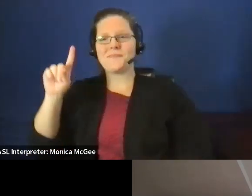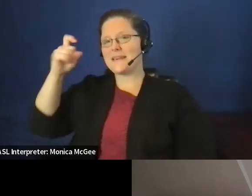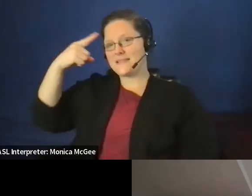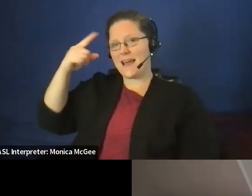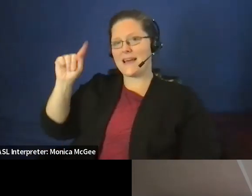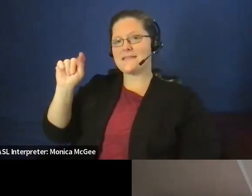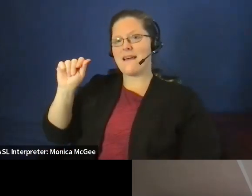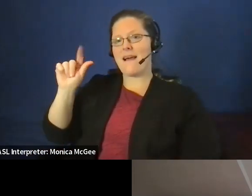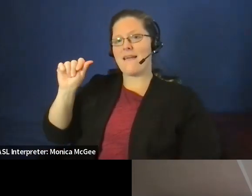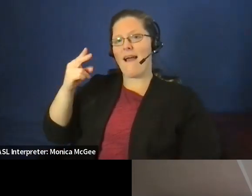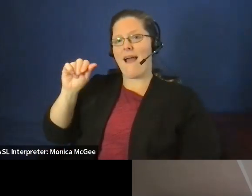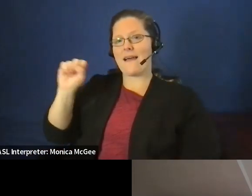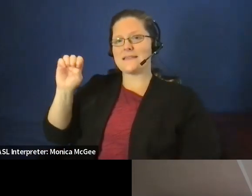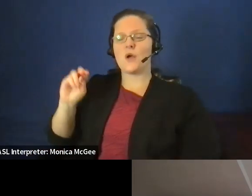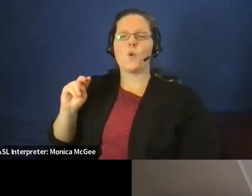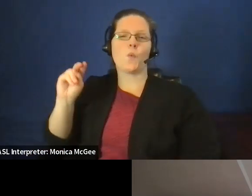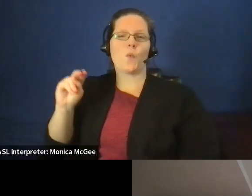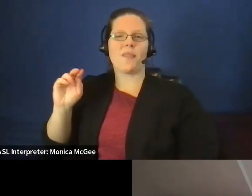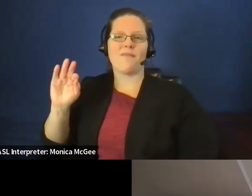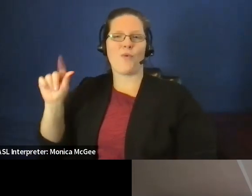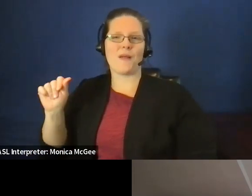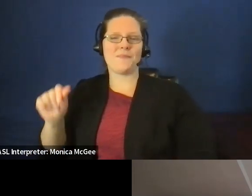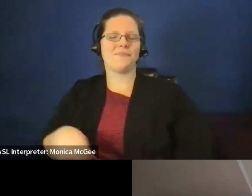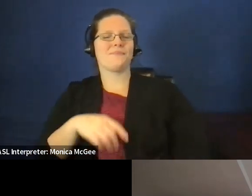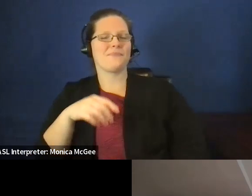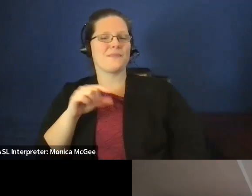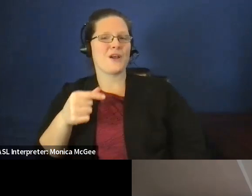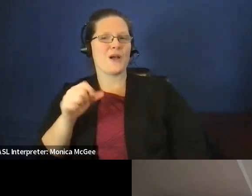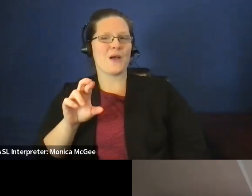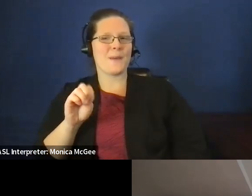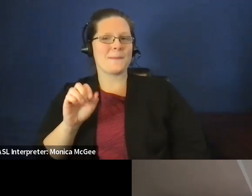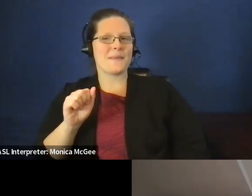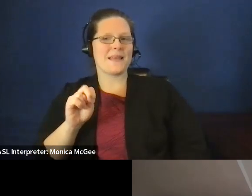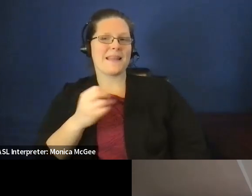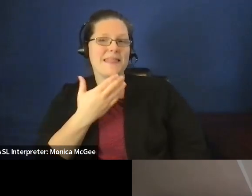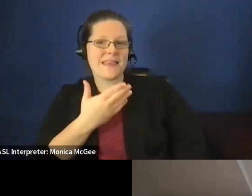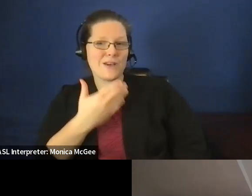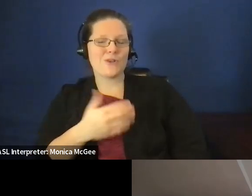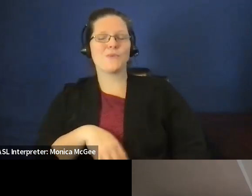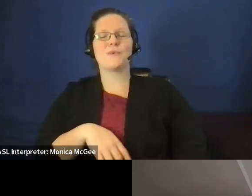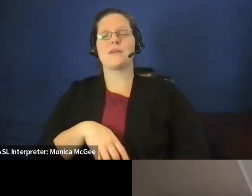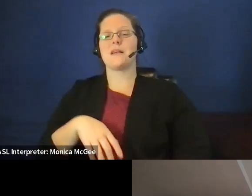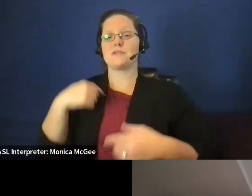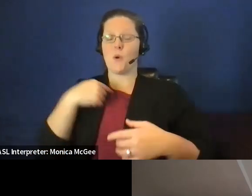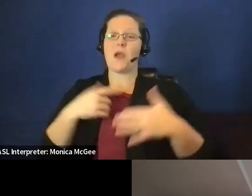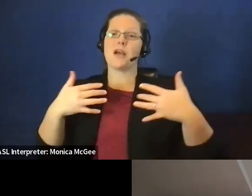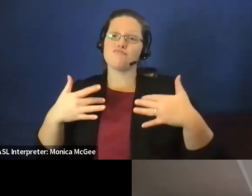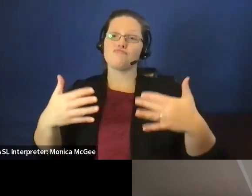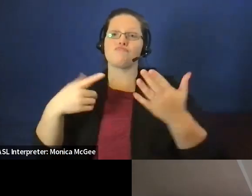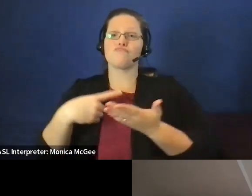GERMÁN: I am joining you from Philadelphia and where in Florida, Beth, are you? Tallahassee. Northern